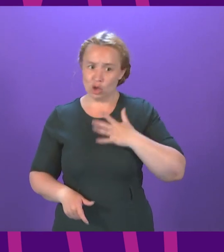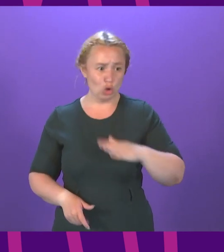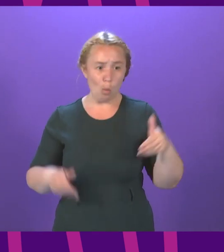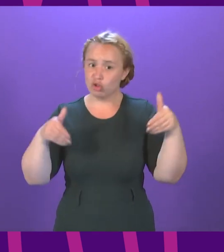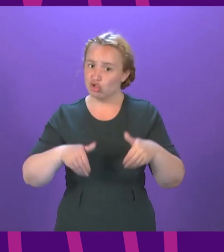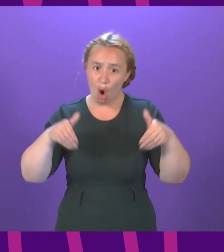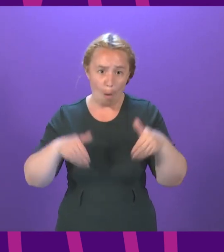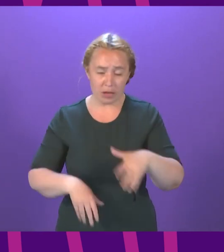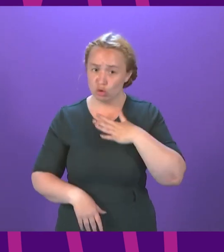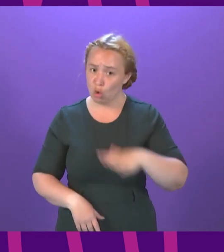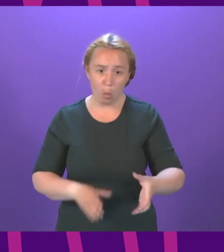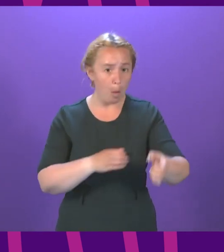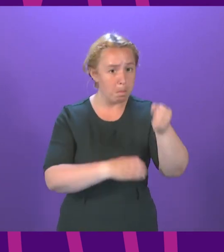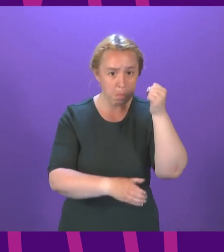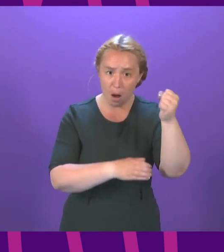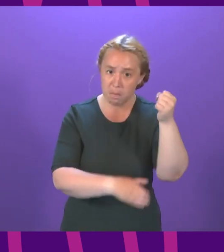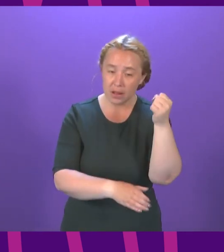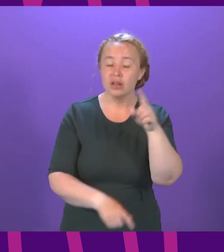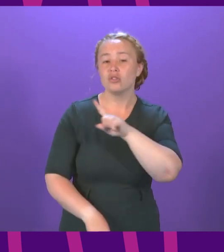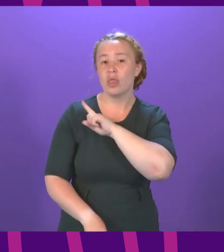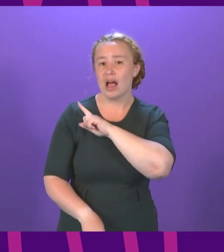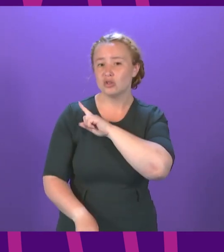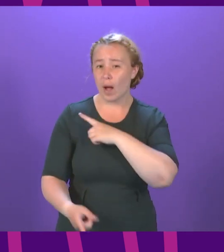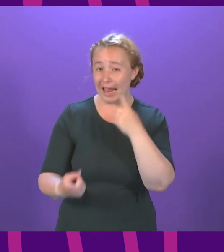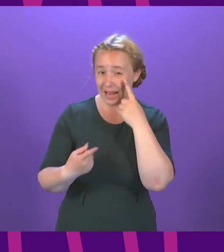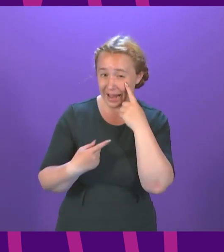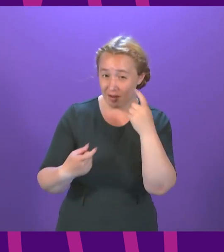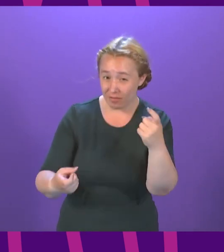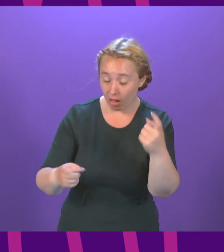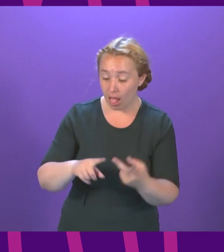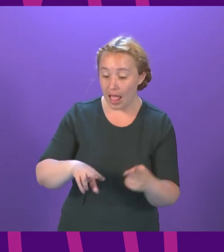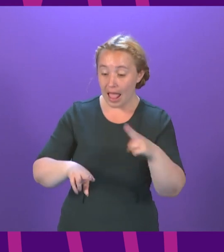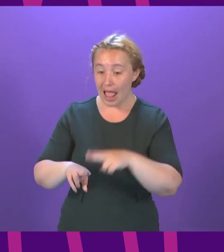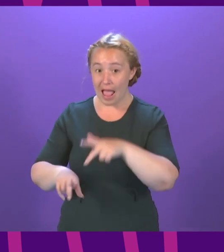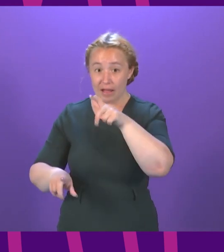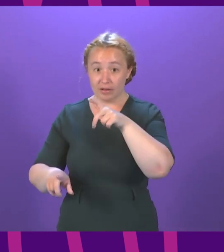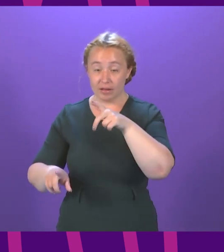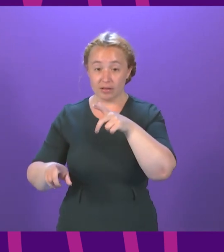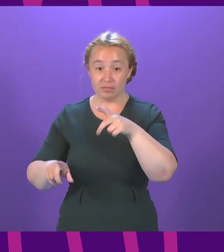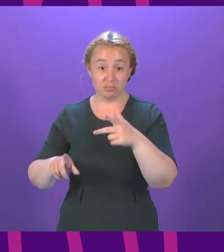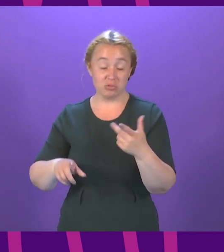another reason for the cautious path that we are taking. I could lift all restrictions tomorrow—I